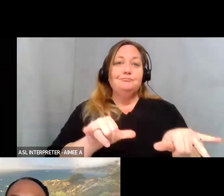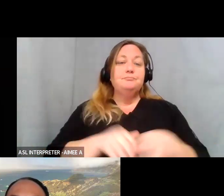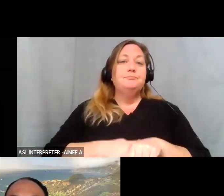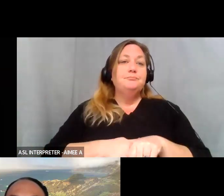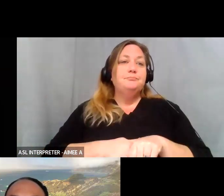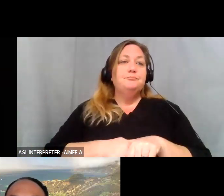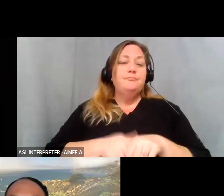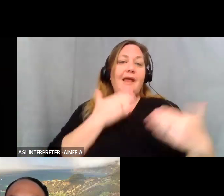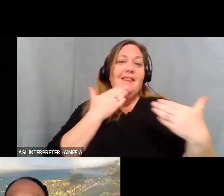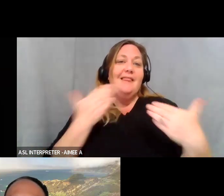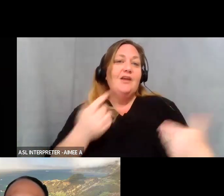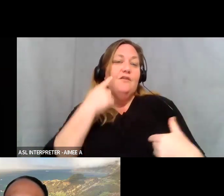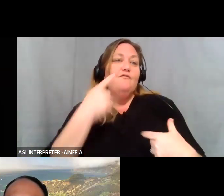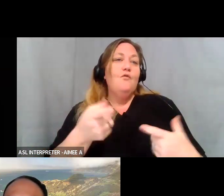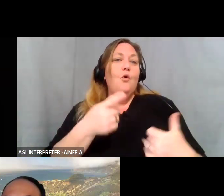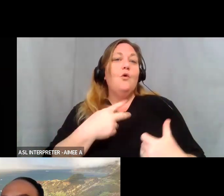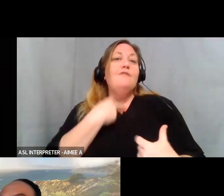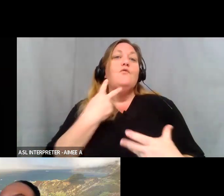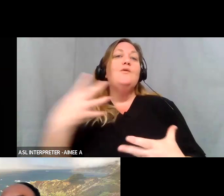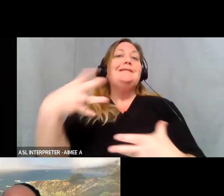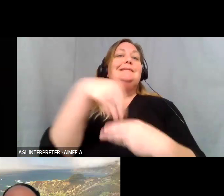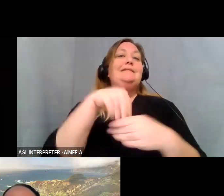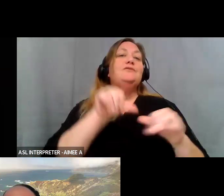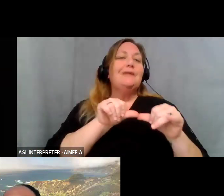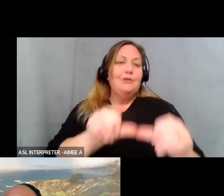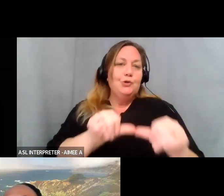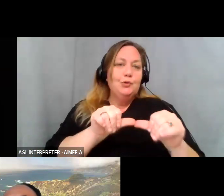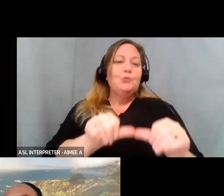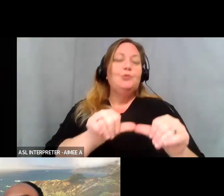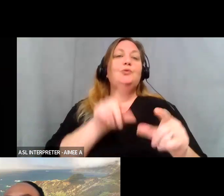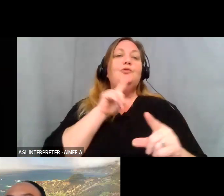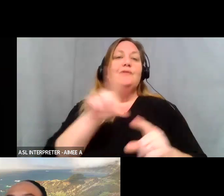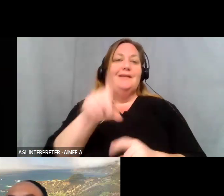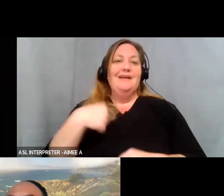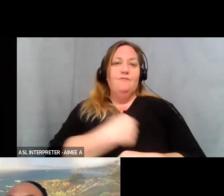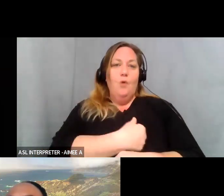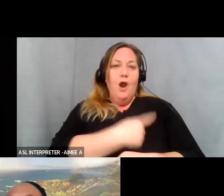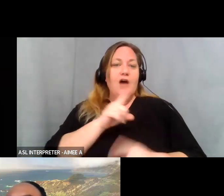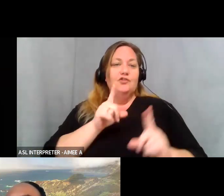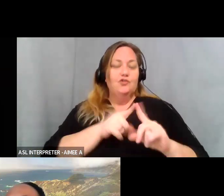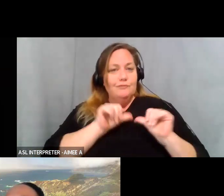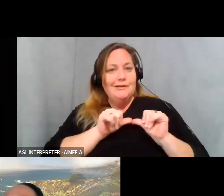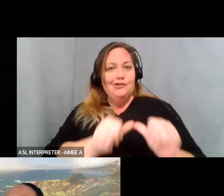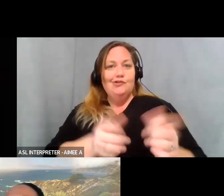thank you for giving voice to the continued and ever-present need for us to, you know,